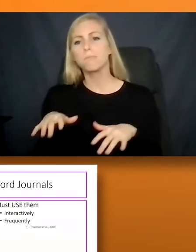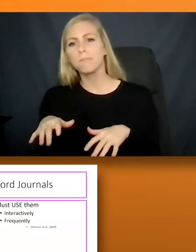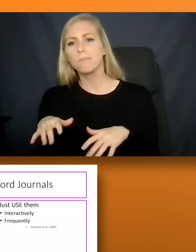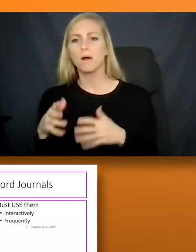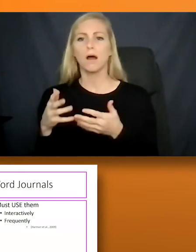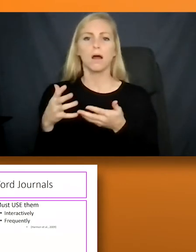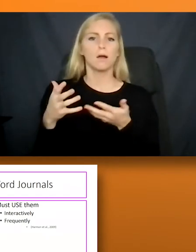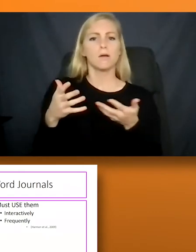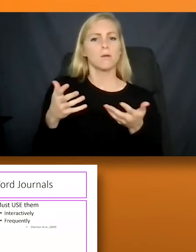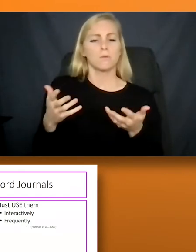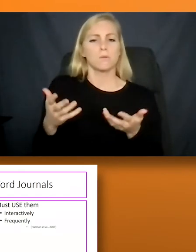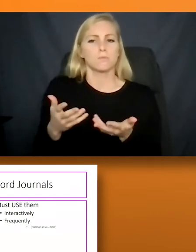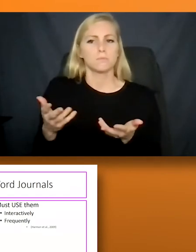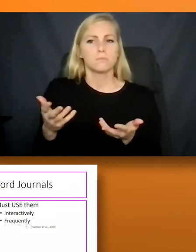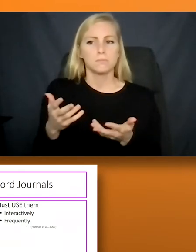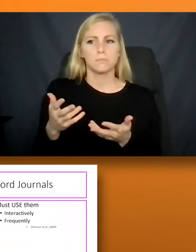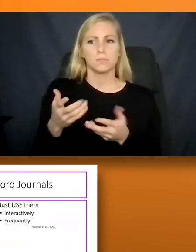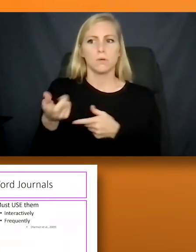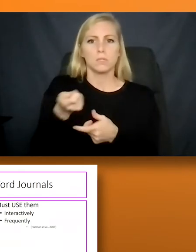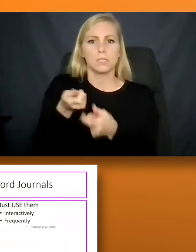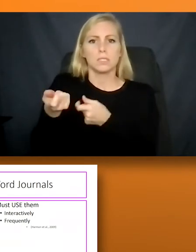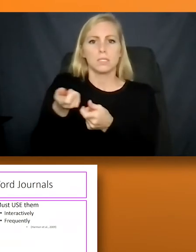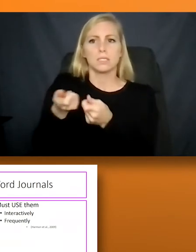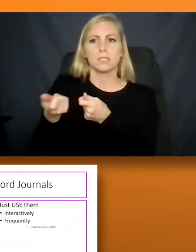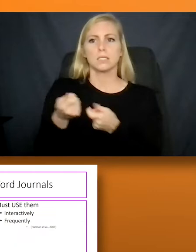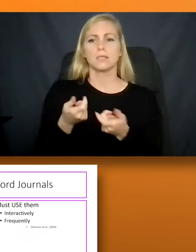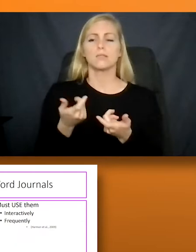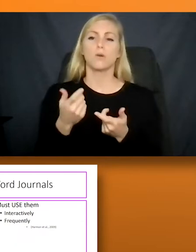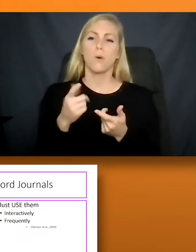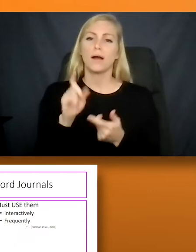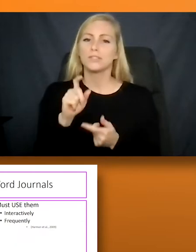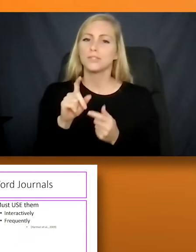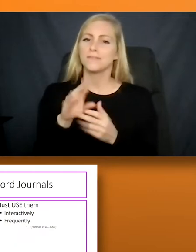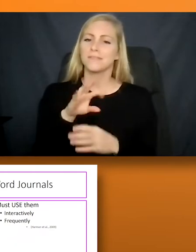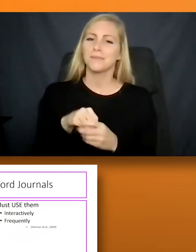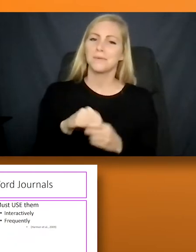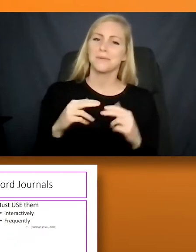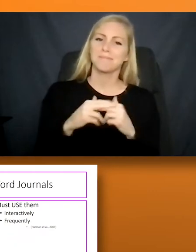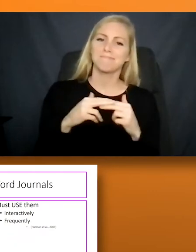And I can actually get you the 12 elements. I should have put them in here, and I can give them to Hope.